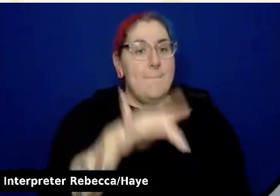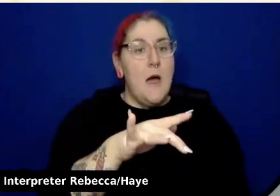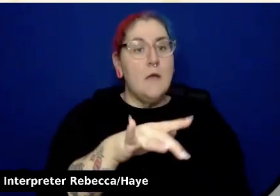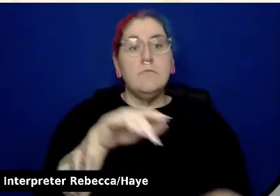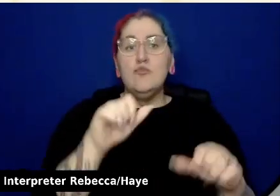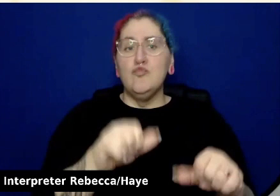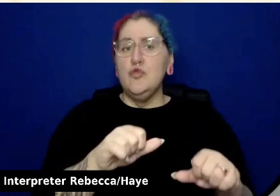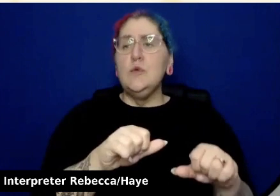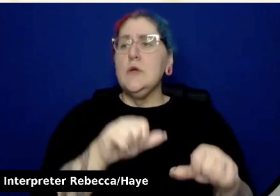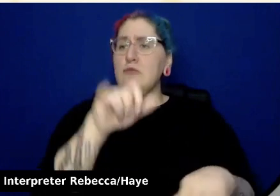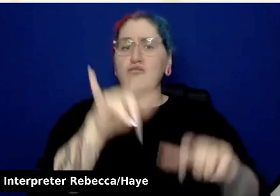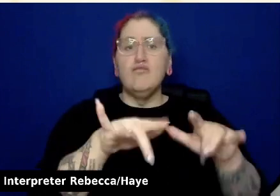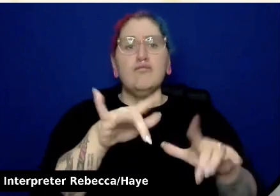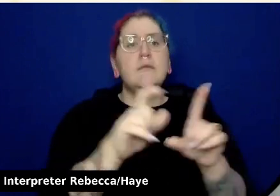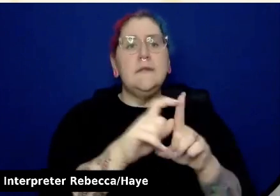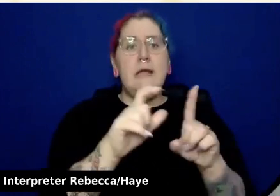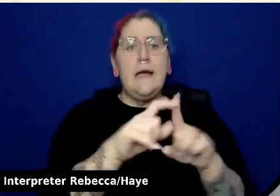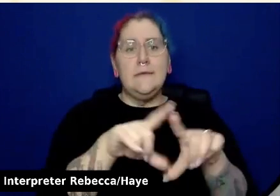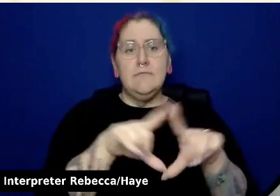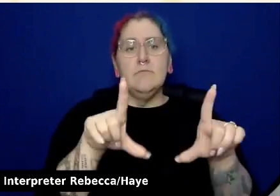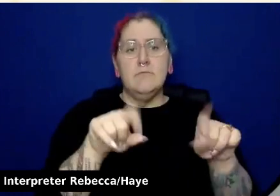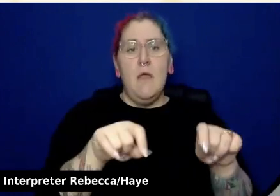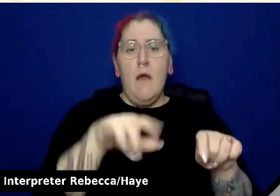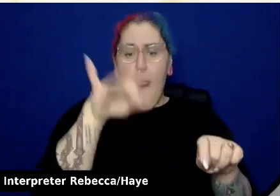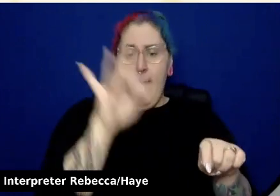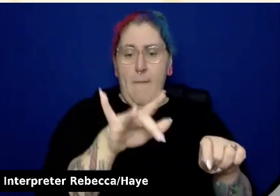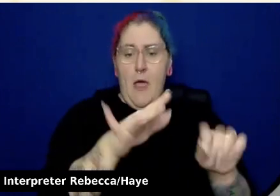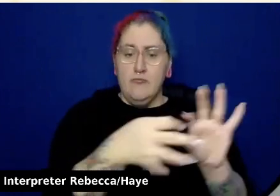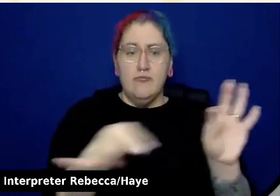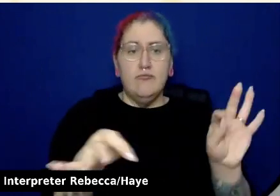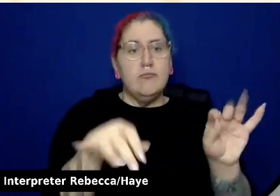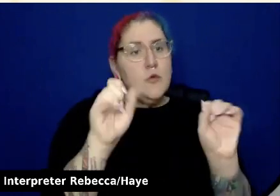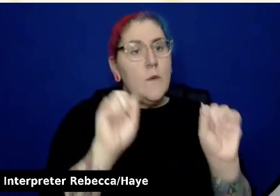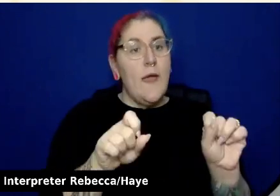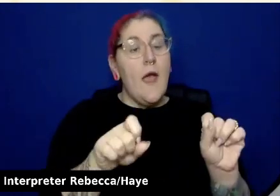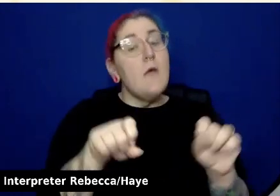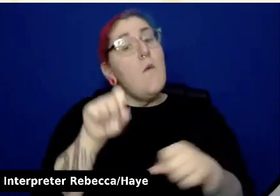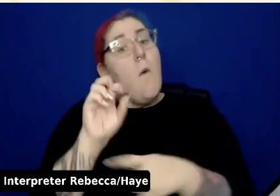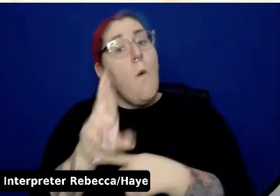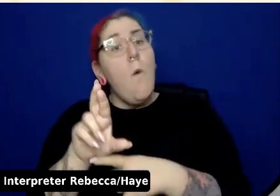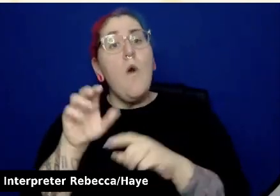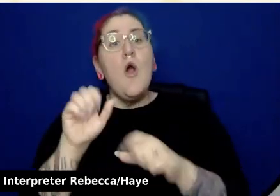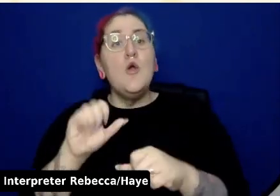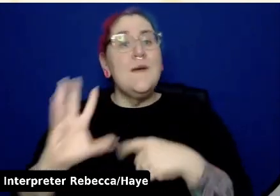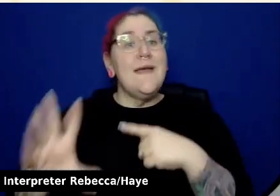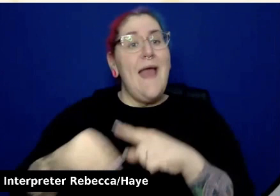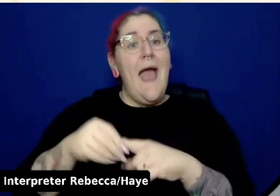or you can add alt to the images or you can use for id attribute